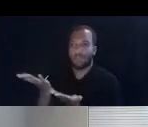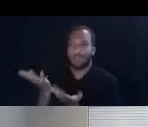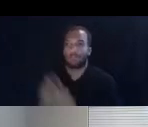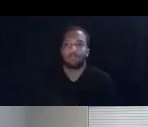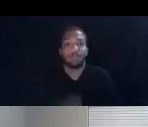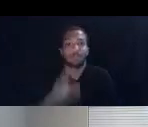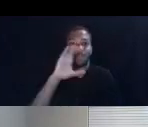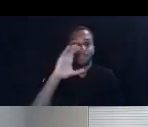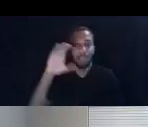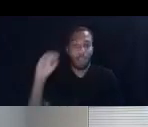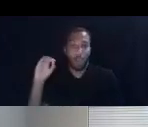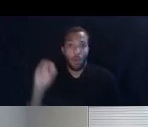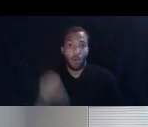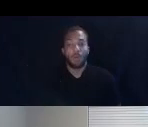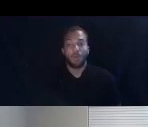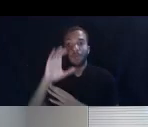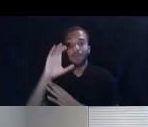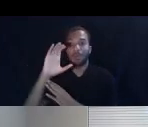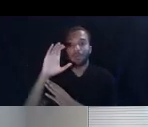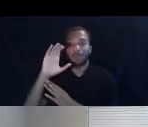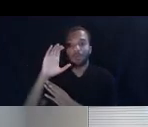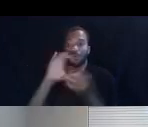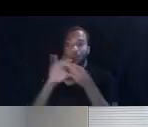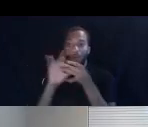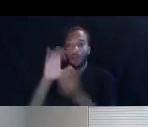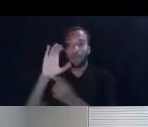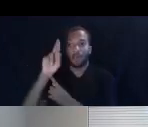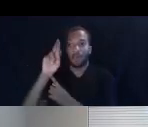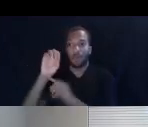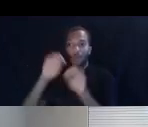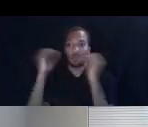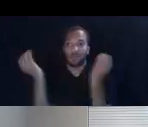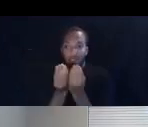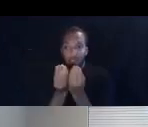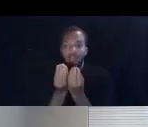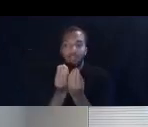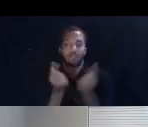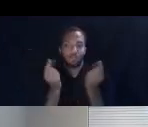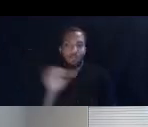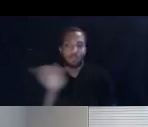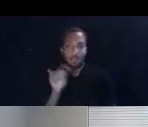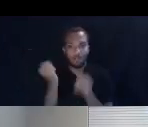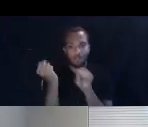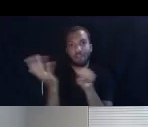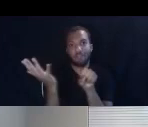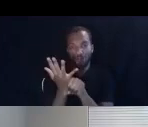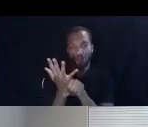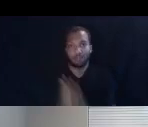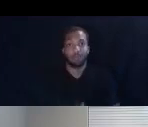must fulfill contract requirements from the state and conduct a CHNA every five years. Based on the findings from the CHNAs,